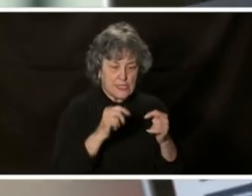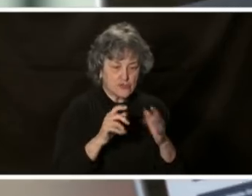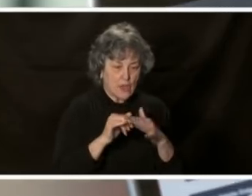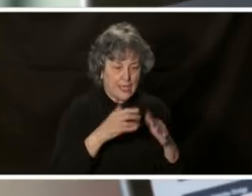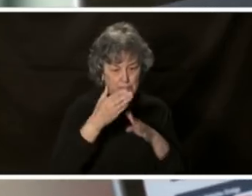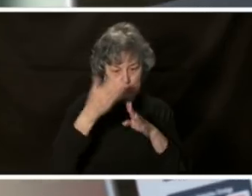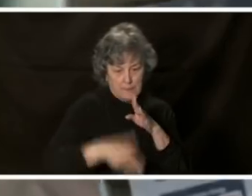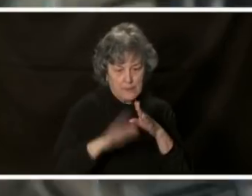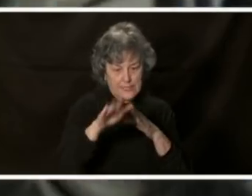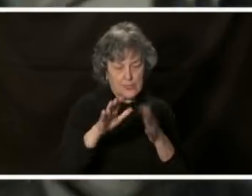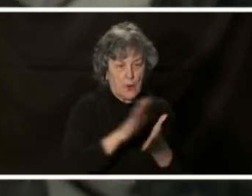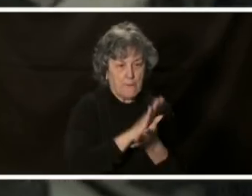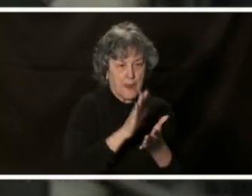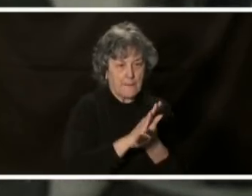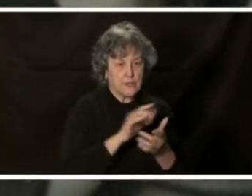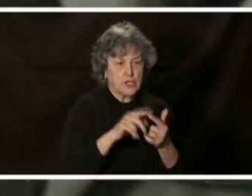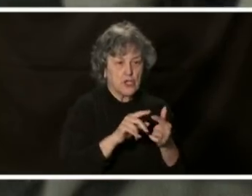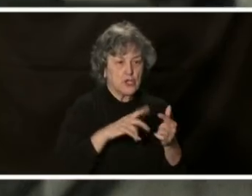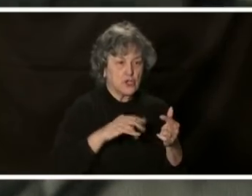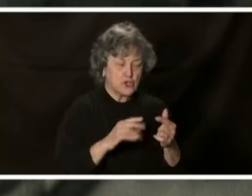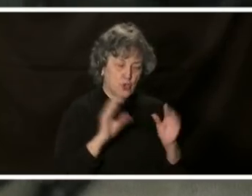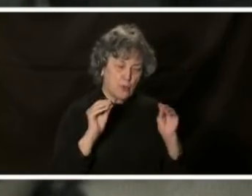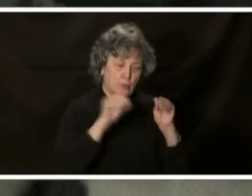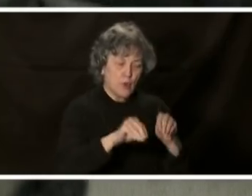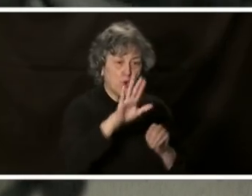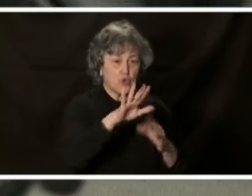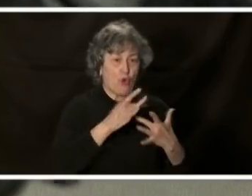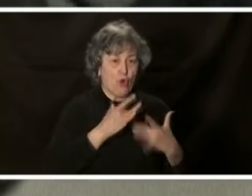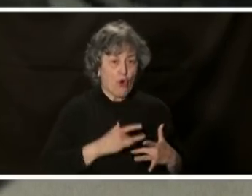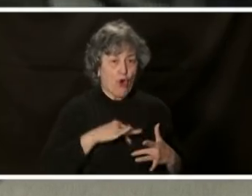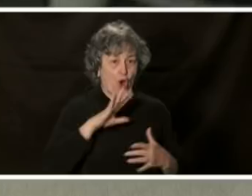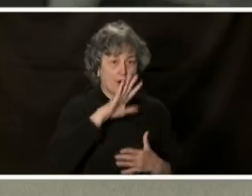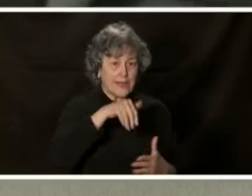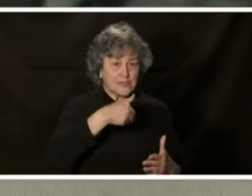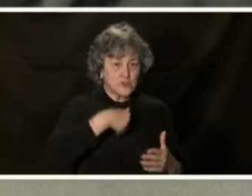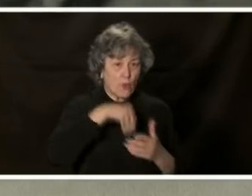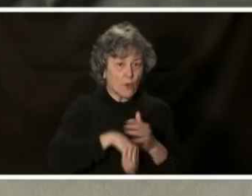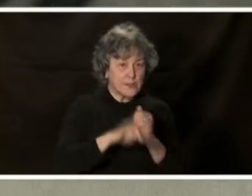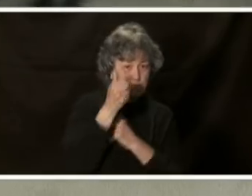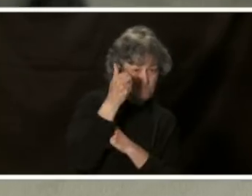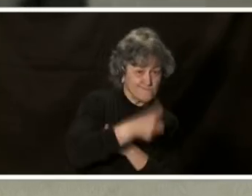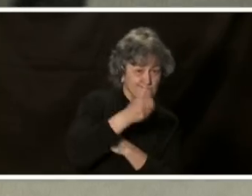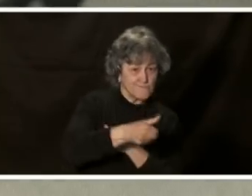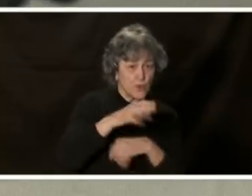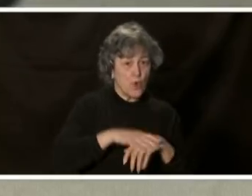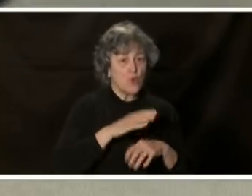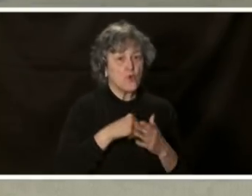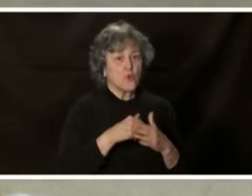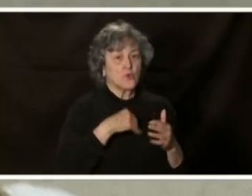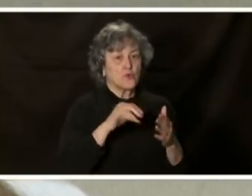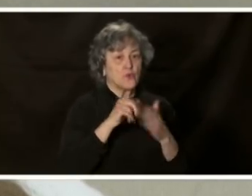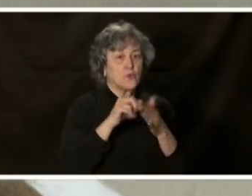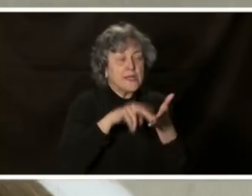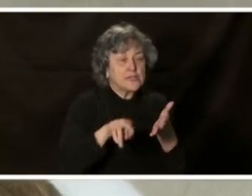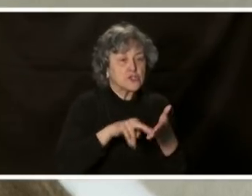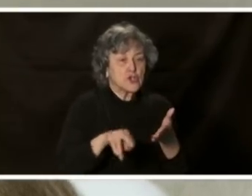YOU HAVE POURED YOUR HEART AND SOUL INTO YOUR OWN RESEARCH, HOPING TO PROVE OR DISPROVE YOUR HYPOTHESIS.